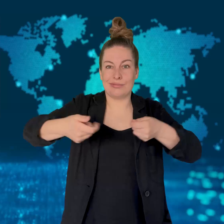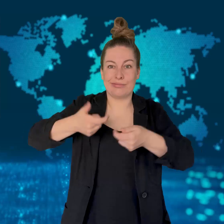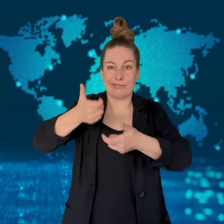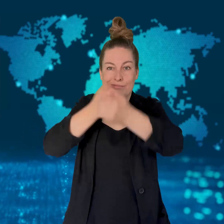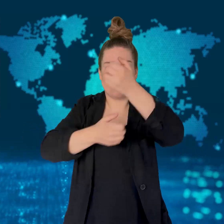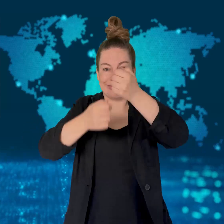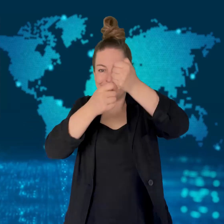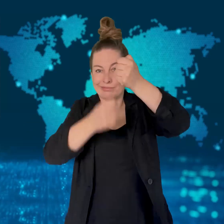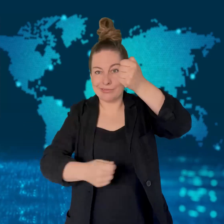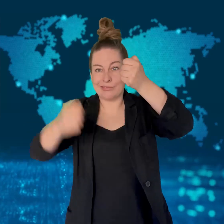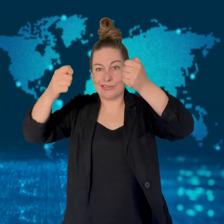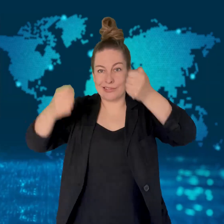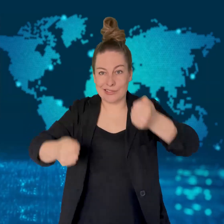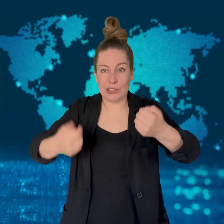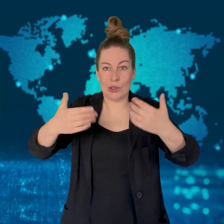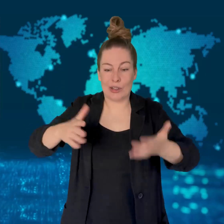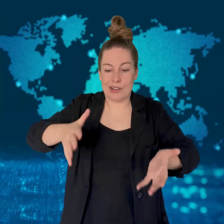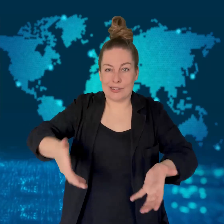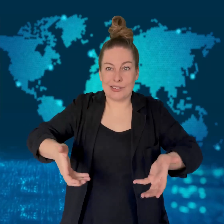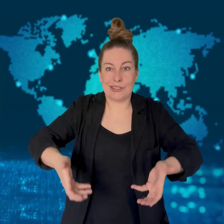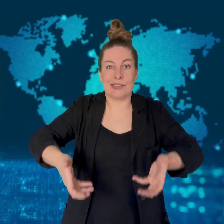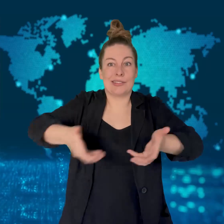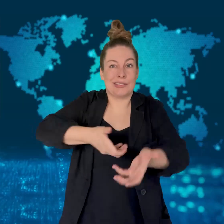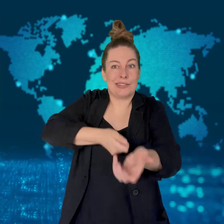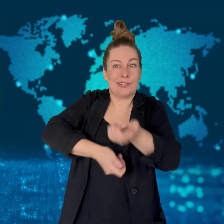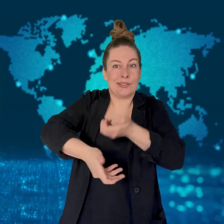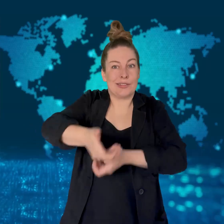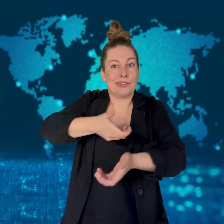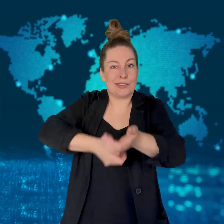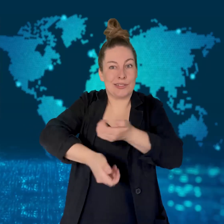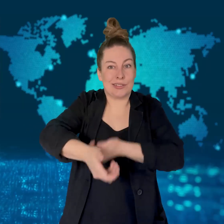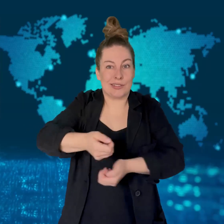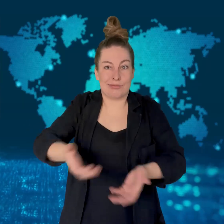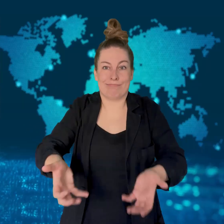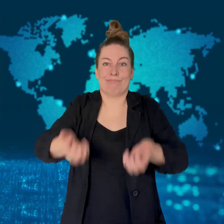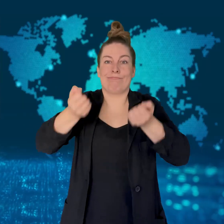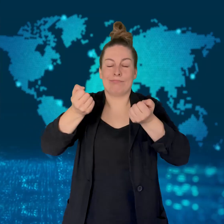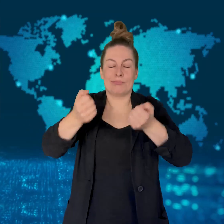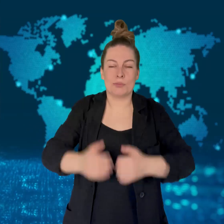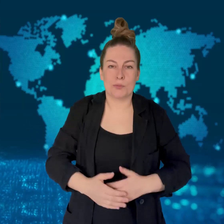where the bodies were discovered.